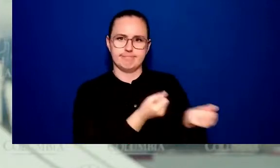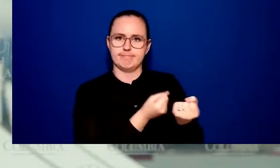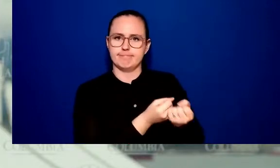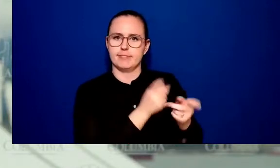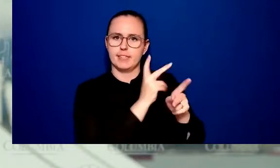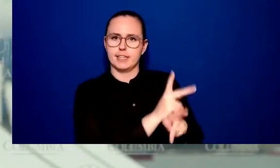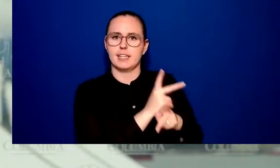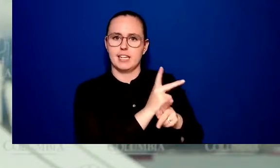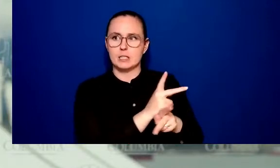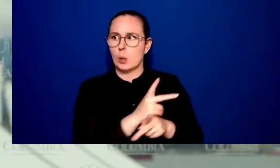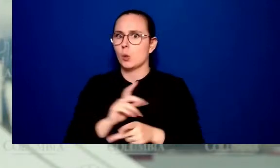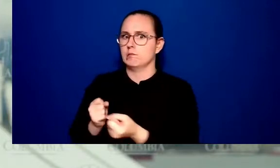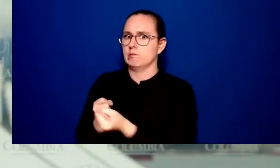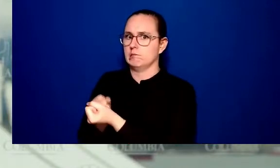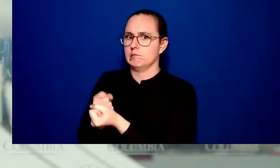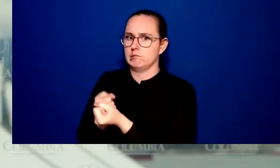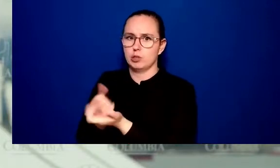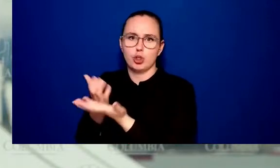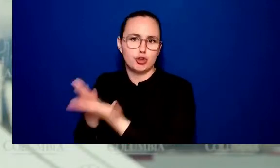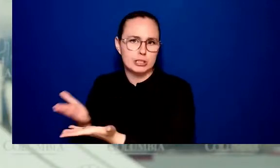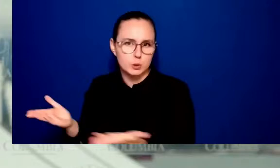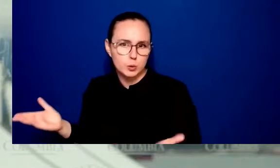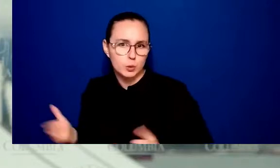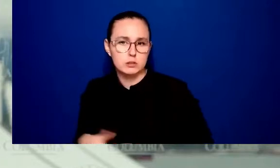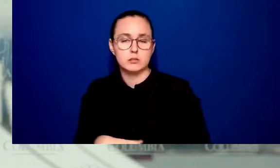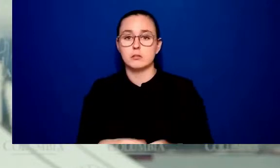more ambulance paramedics a lot more dispatchers. As you saw.